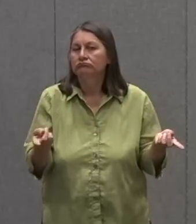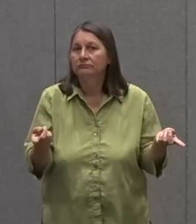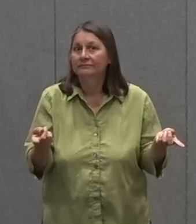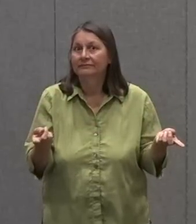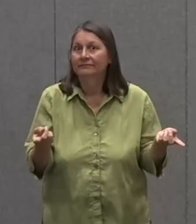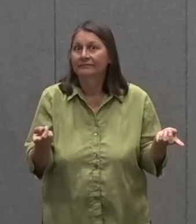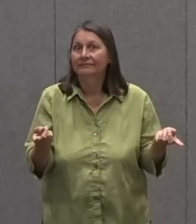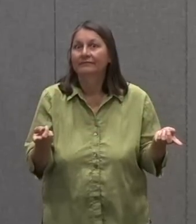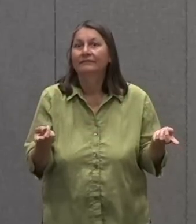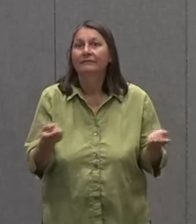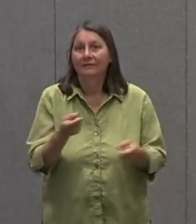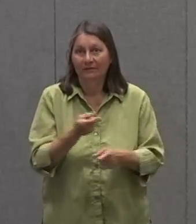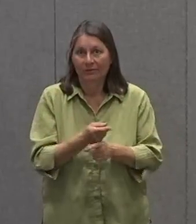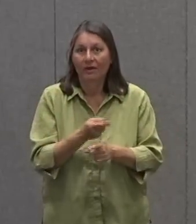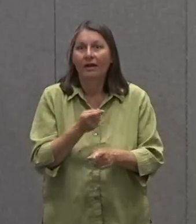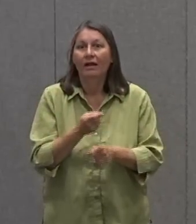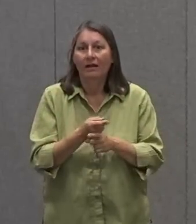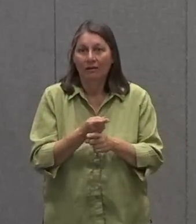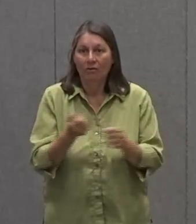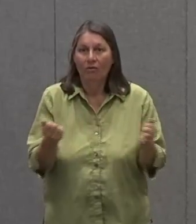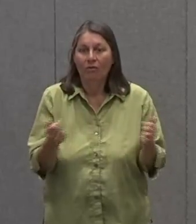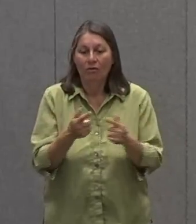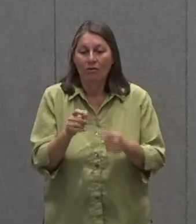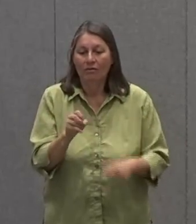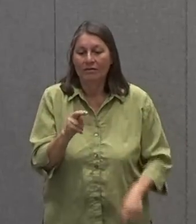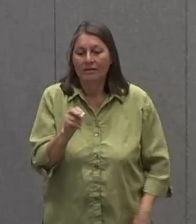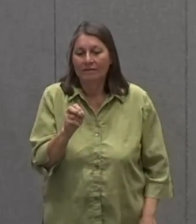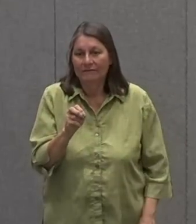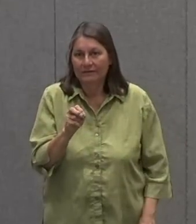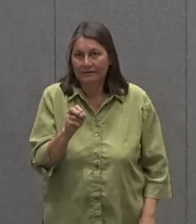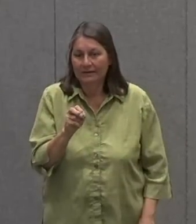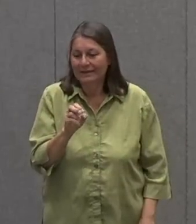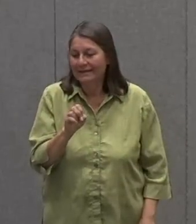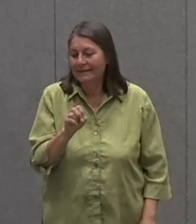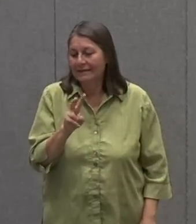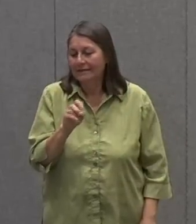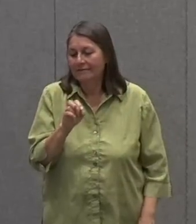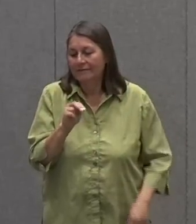Right, every even number has more than two factors,